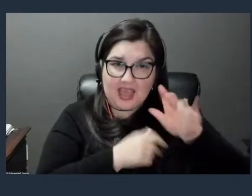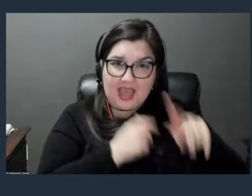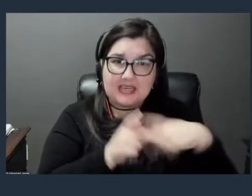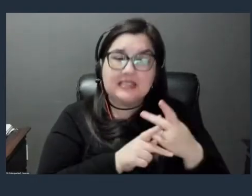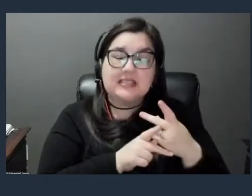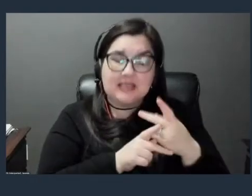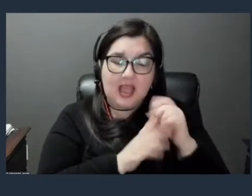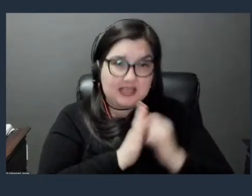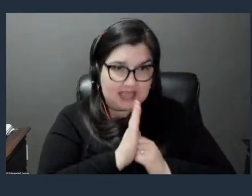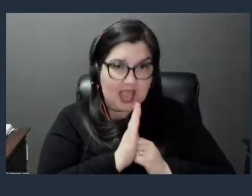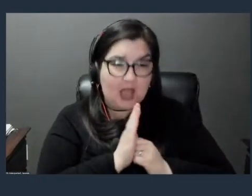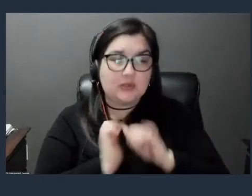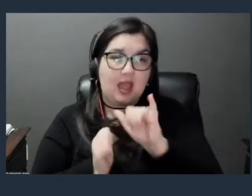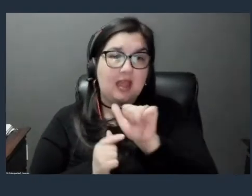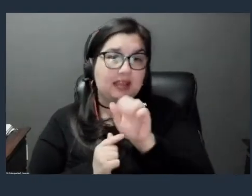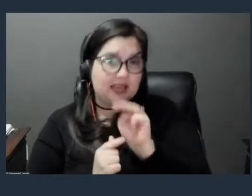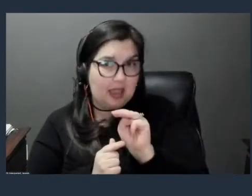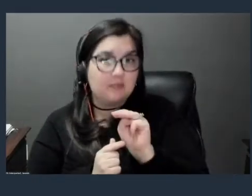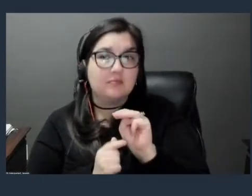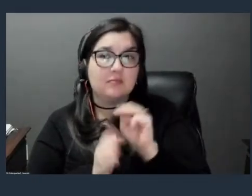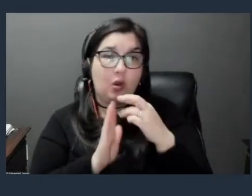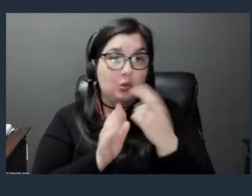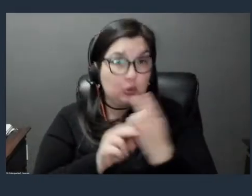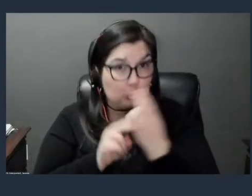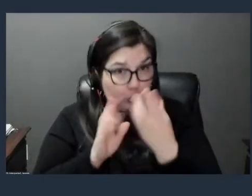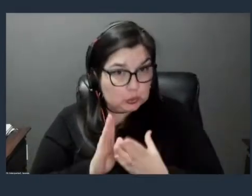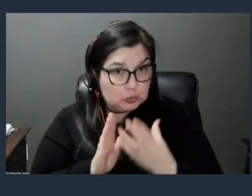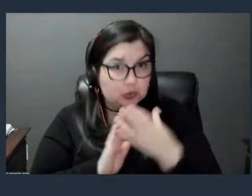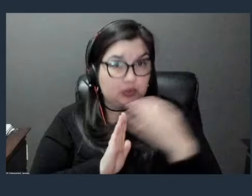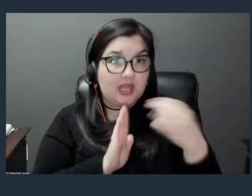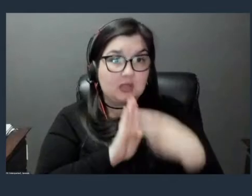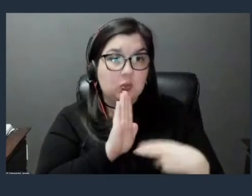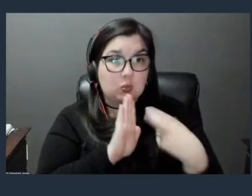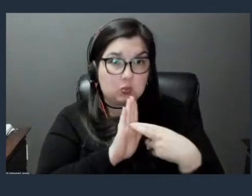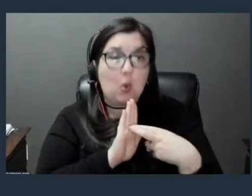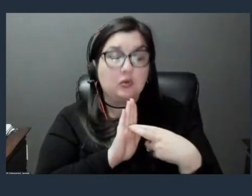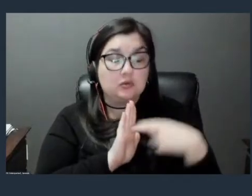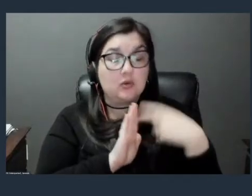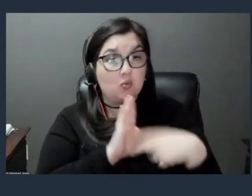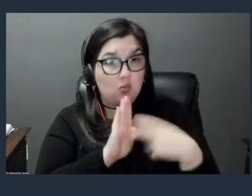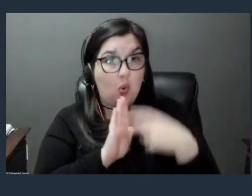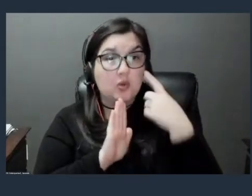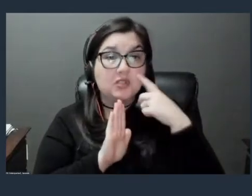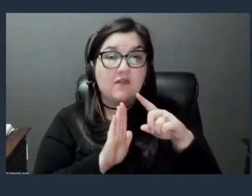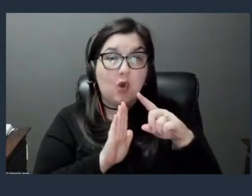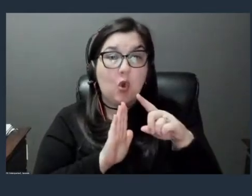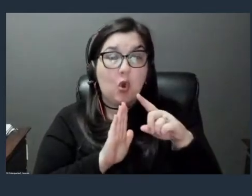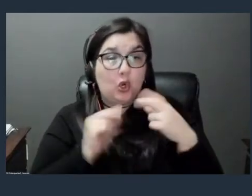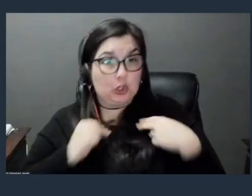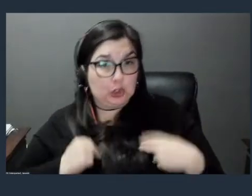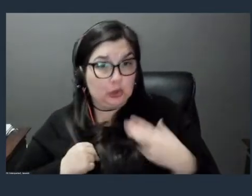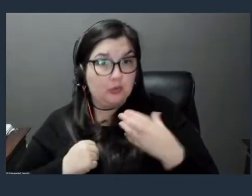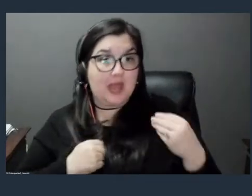Roles are actually for both machine and human access are kind of the dominant ones in a modern workload.